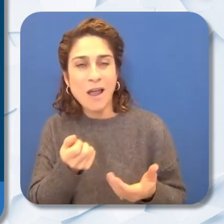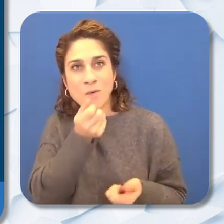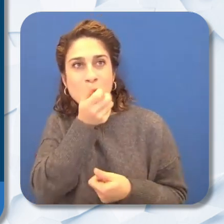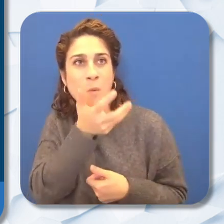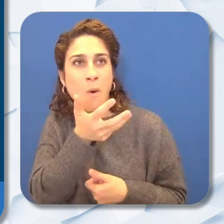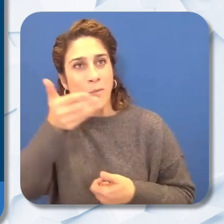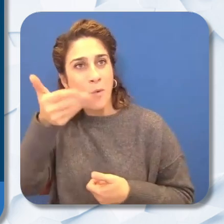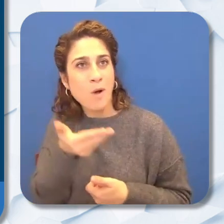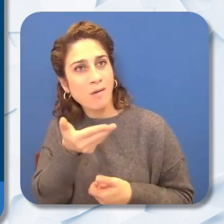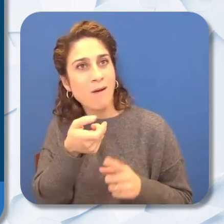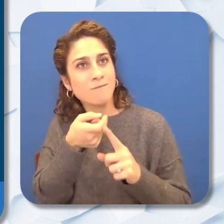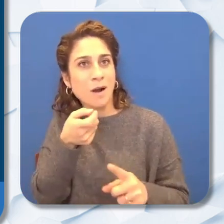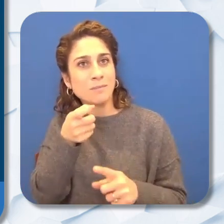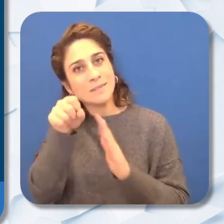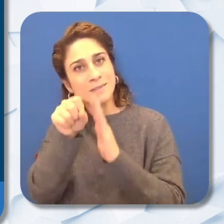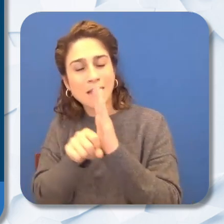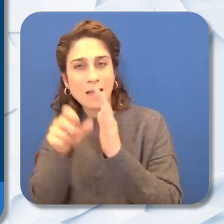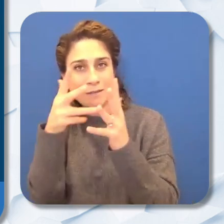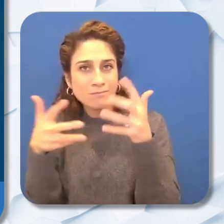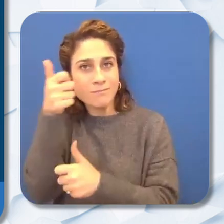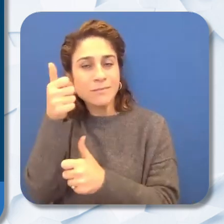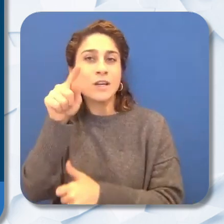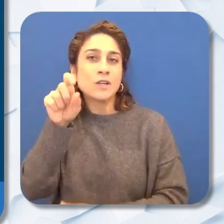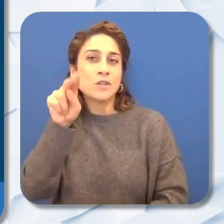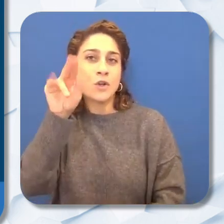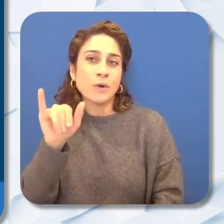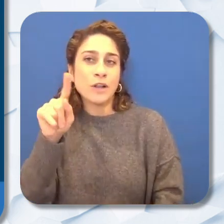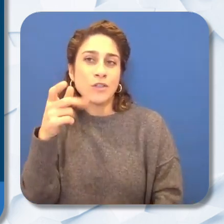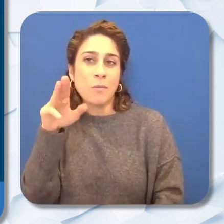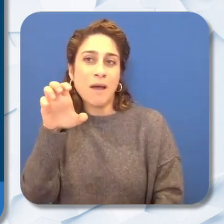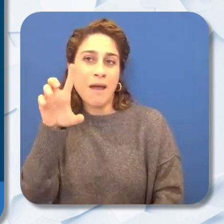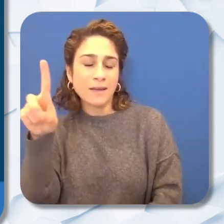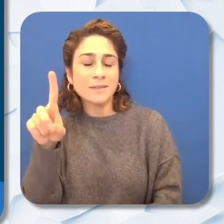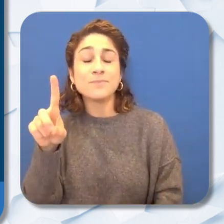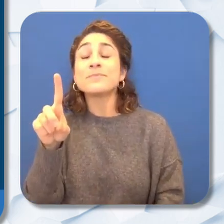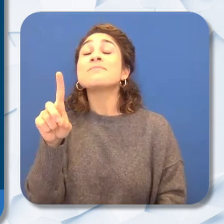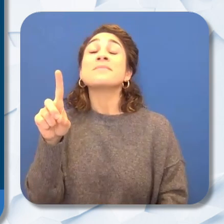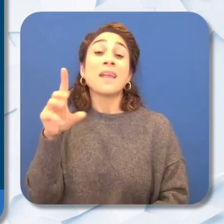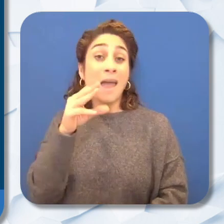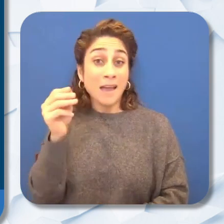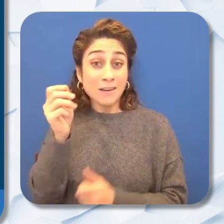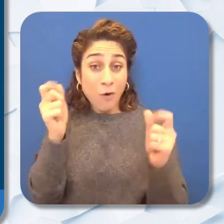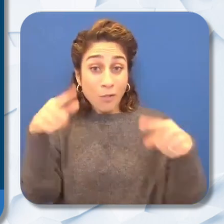superintendent Tony Thurmond and for everybody else welcome good afternoon. Thank you for joining